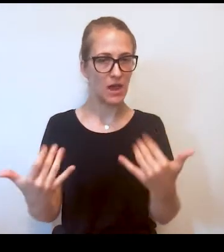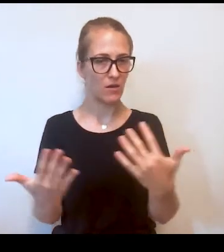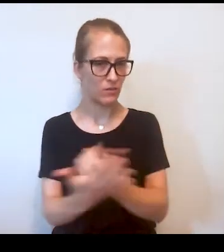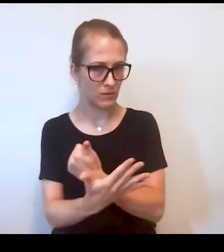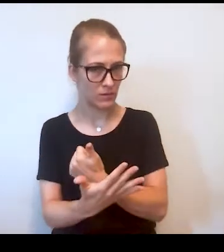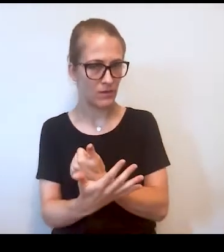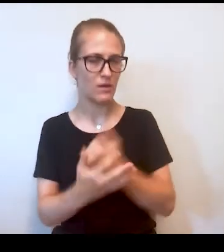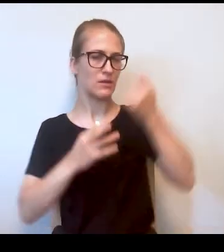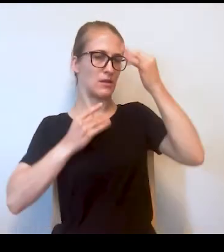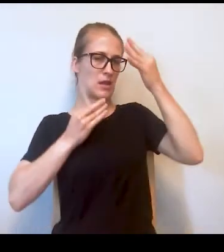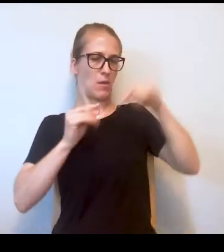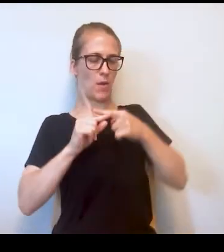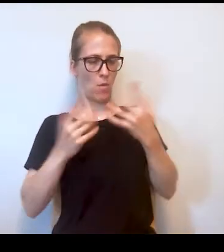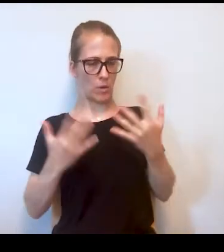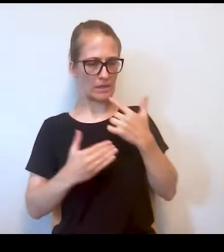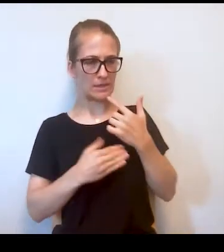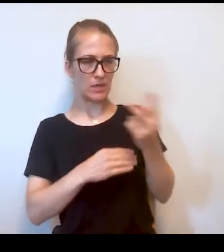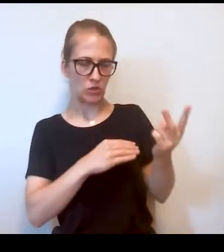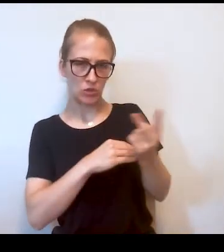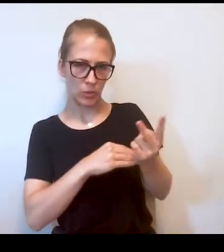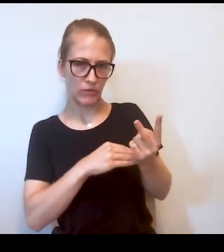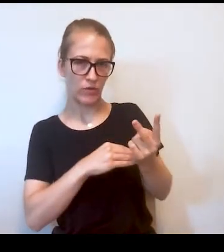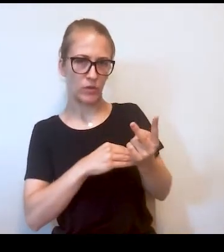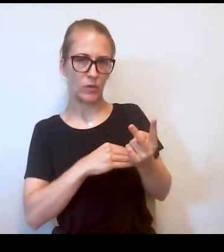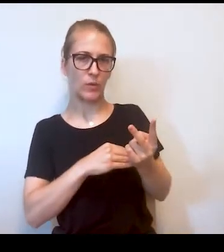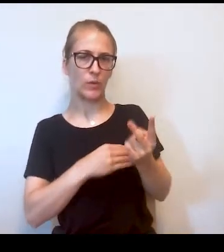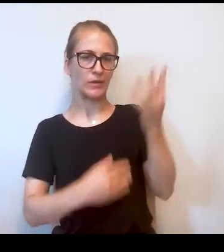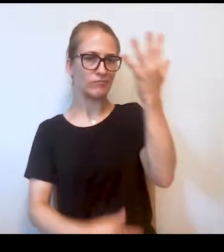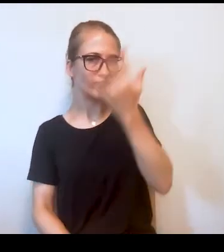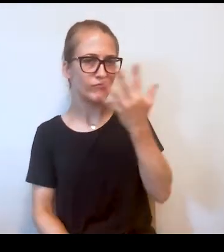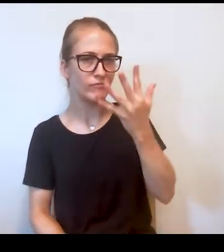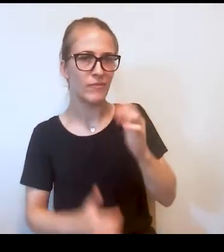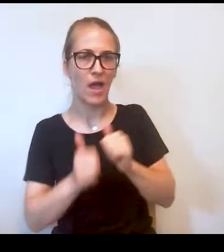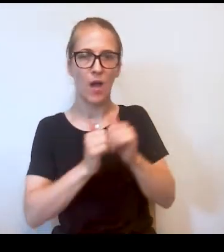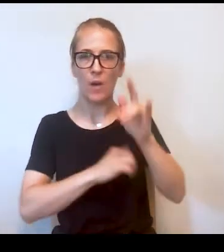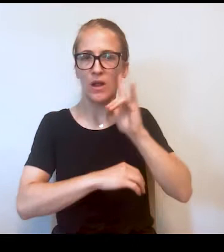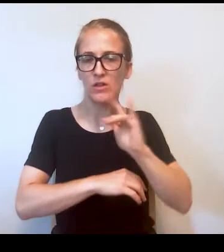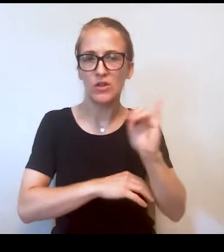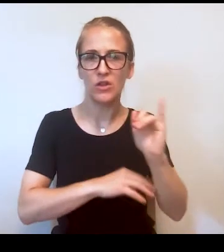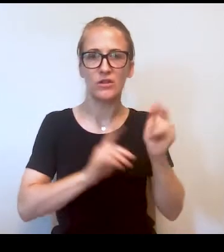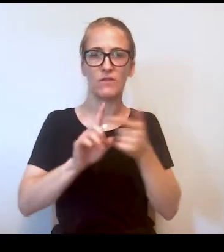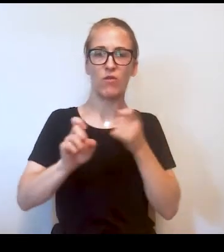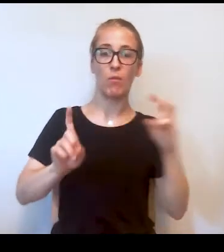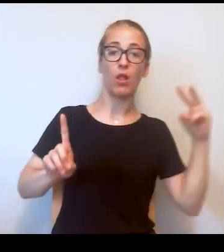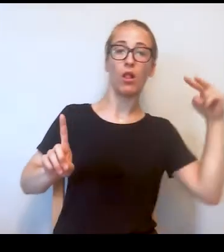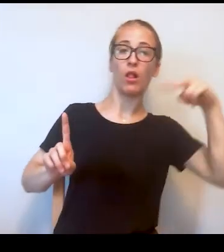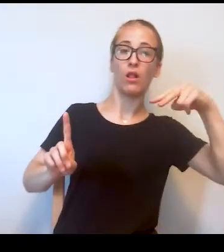I think about what you said initially, both of you, the aesthetics of this and how it looks from the outside